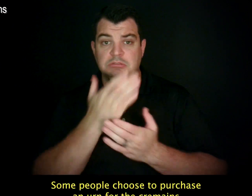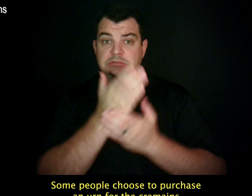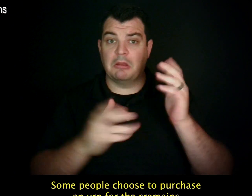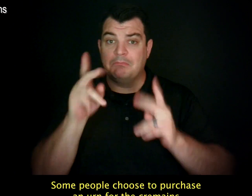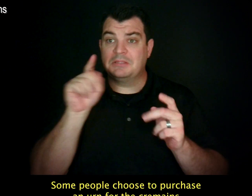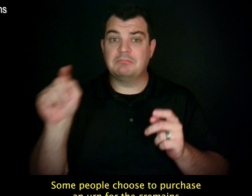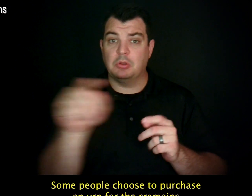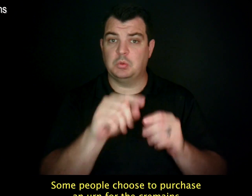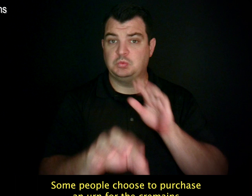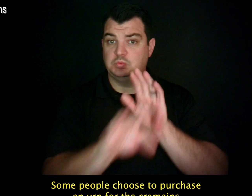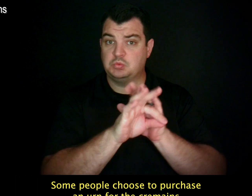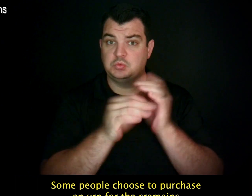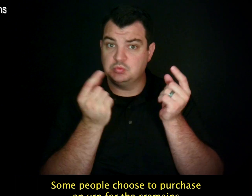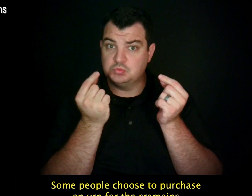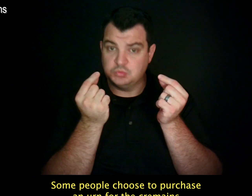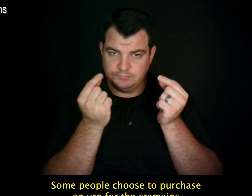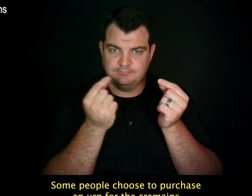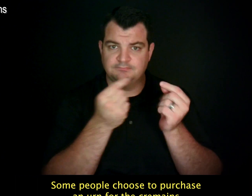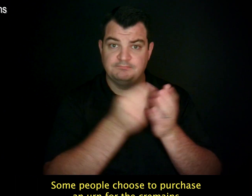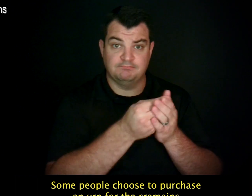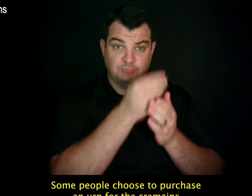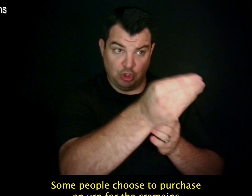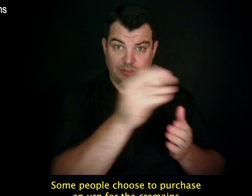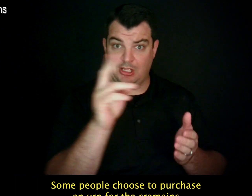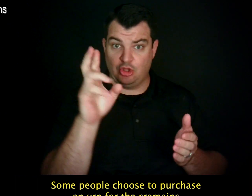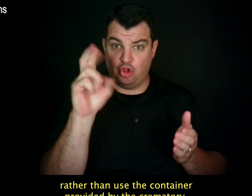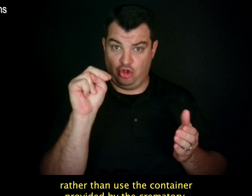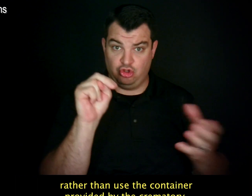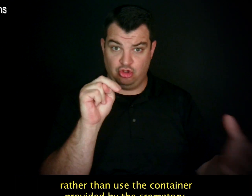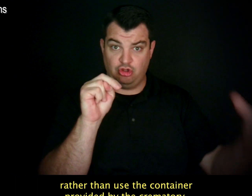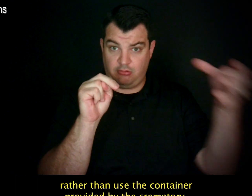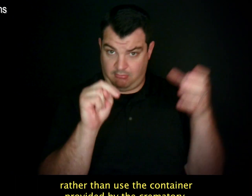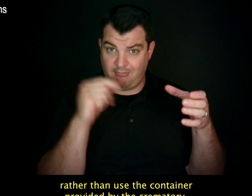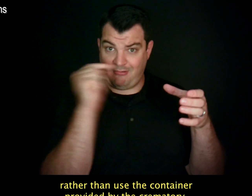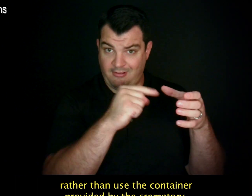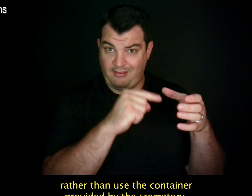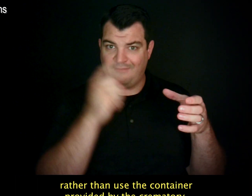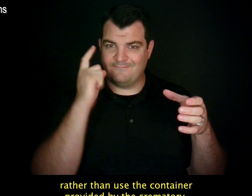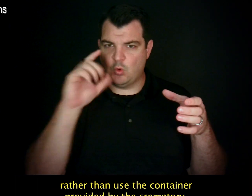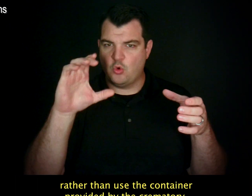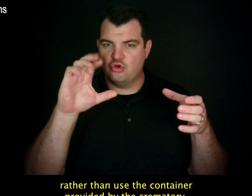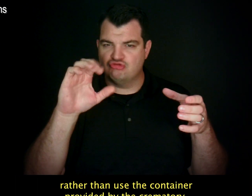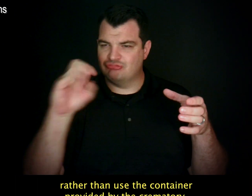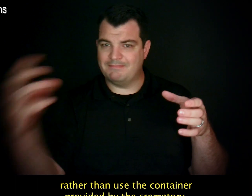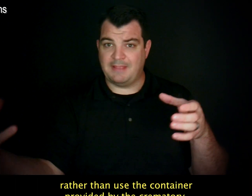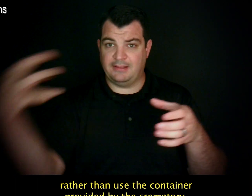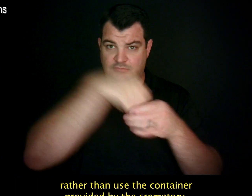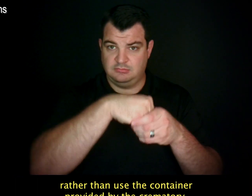Some people choose to purchase an urn for the cremains rather than use the container provided by the crematory.